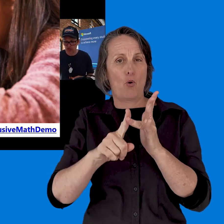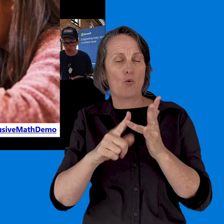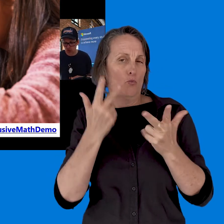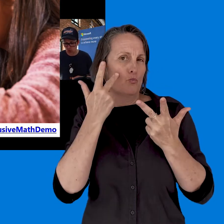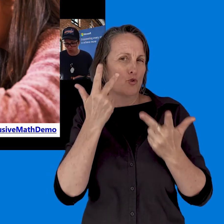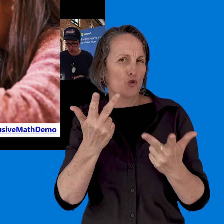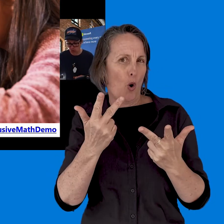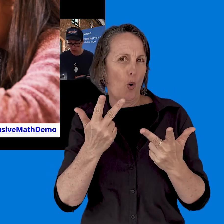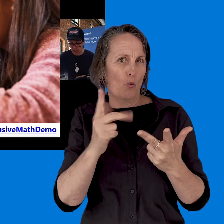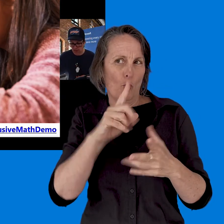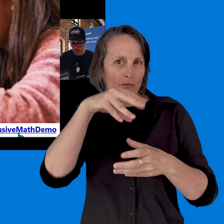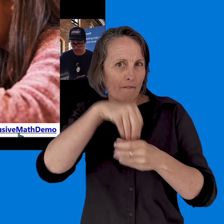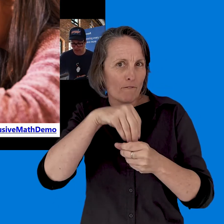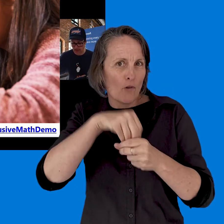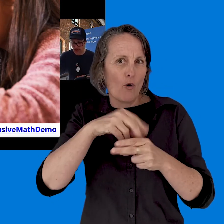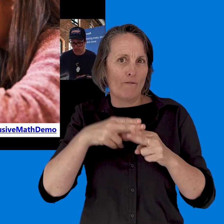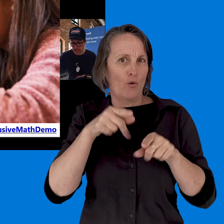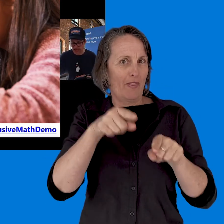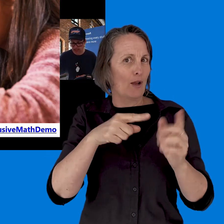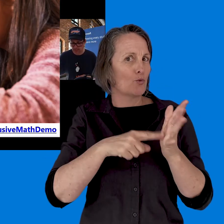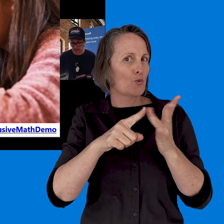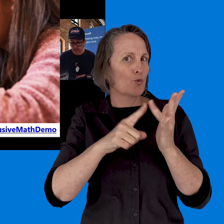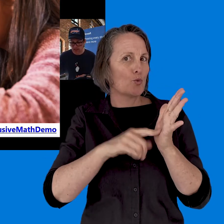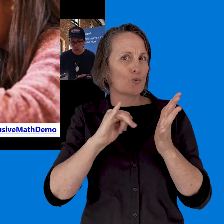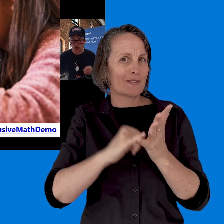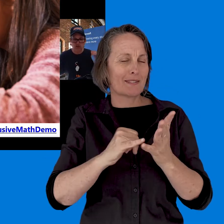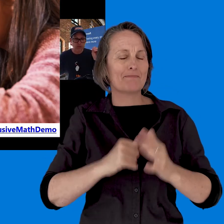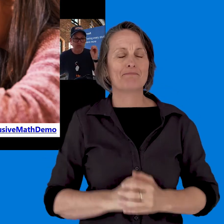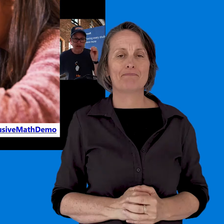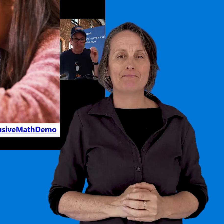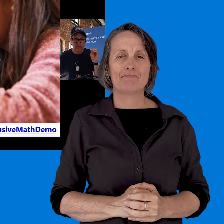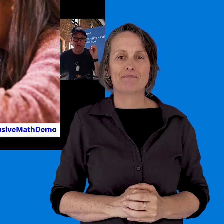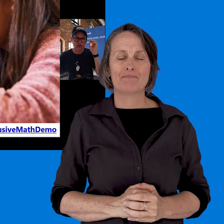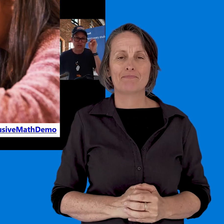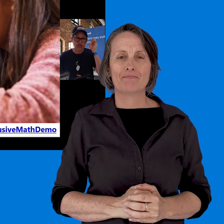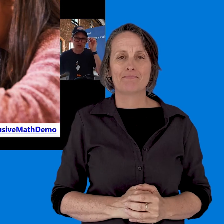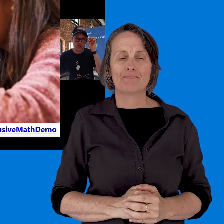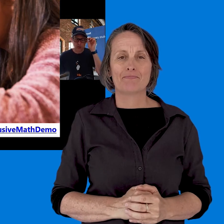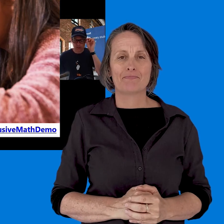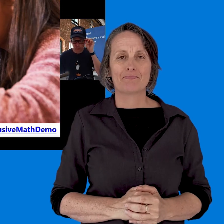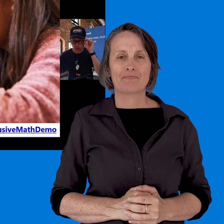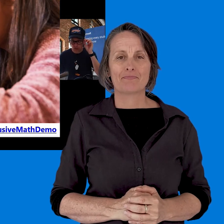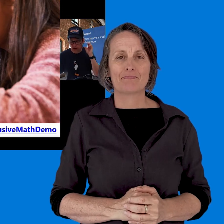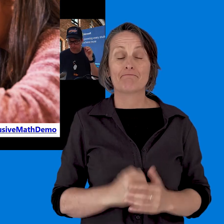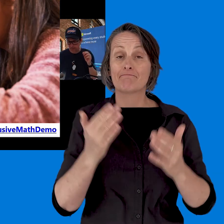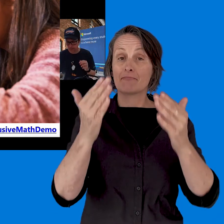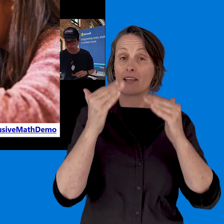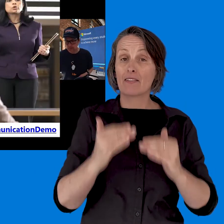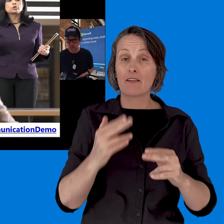and show you all the cool stuff we have in that space. On top of that video that I showed you before. Right.